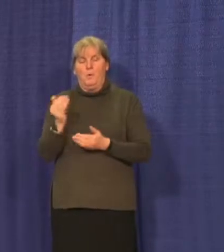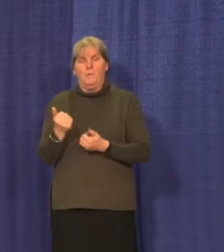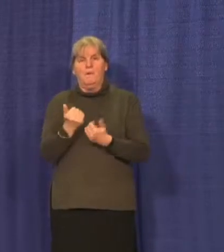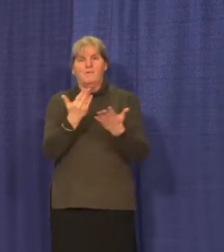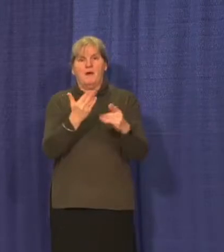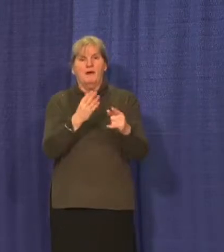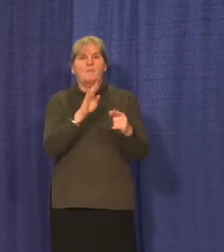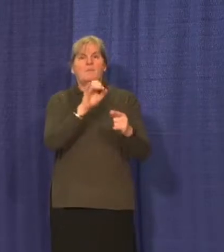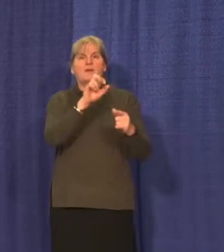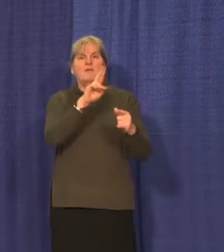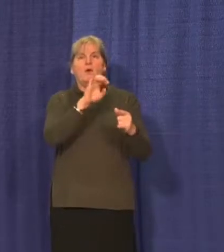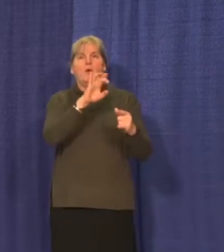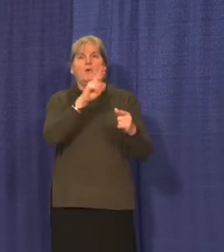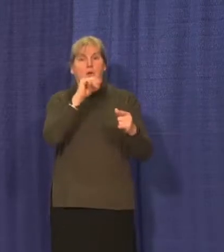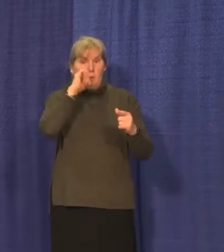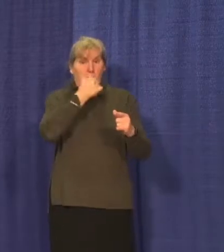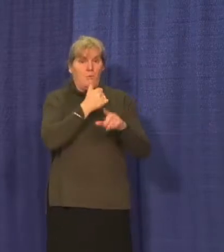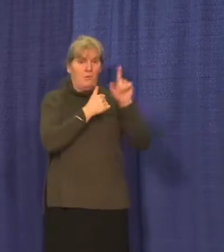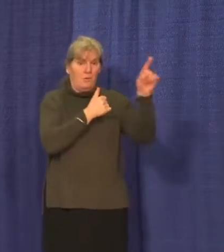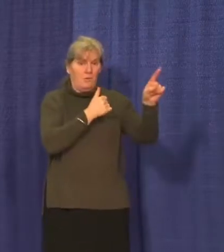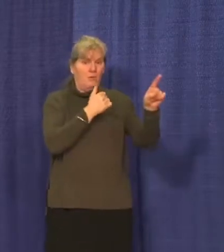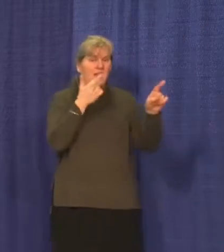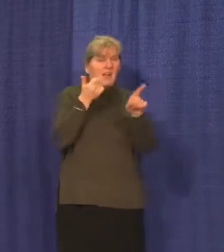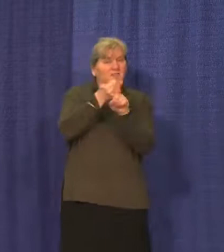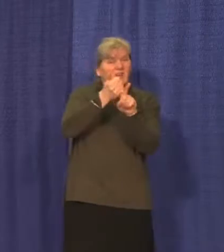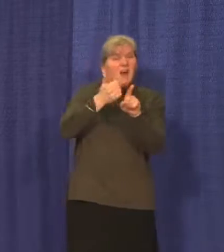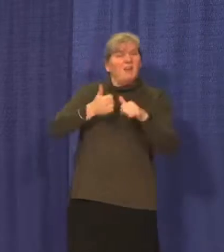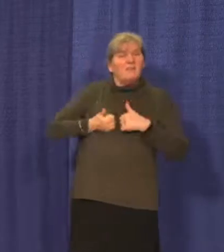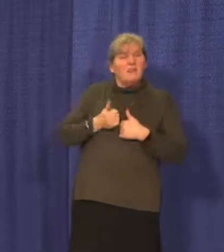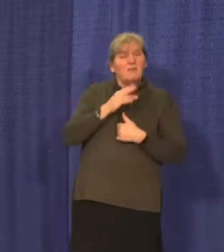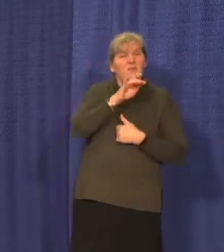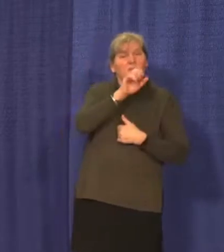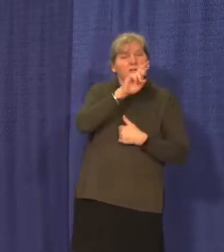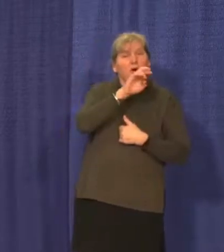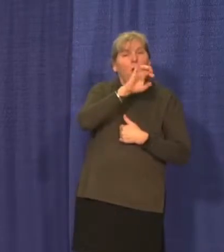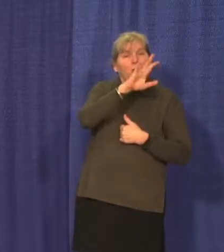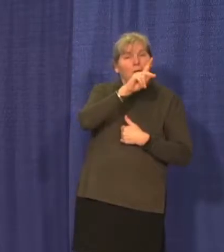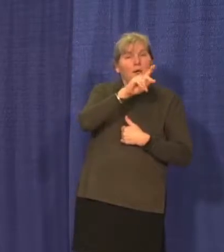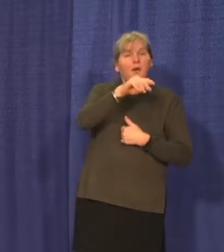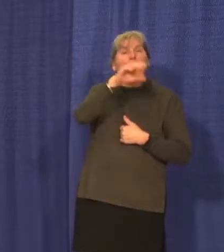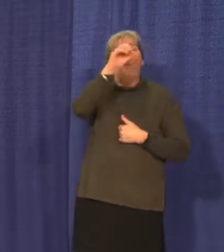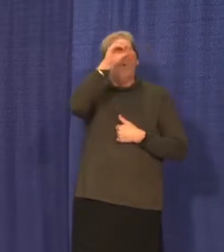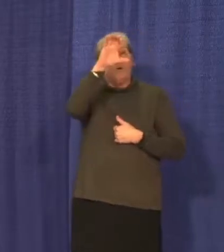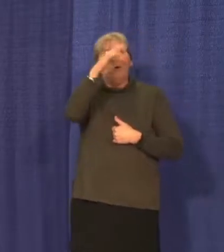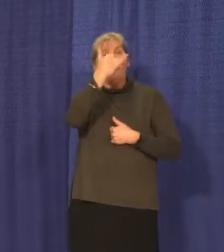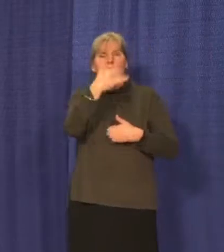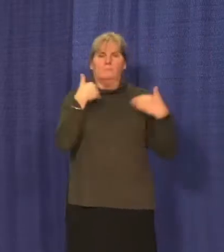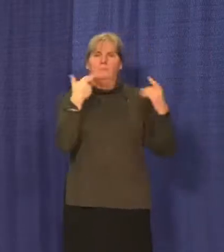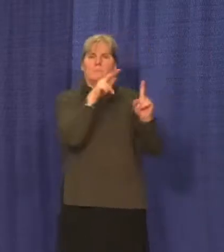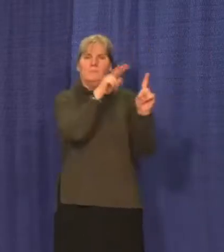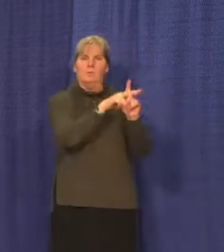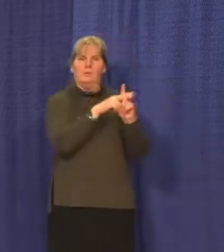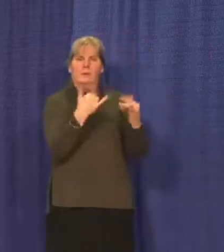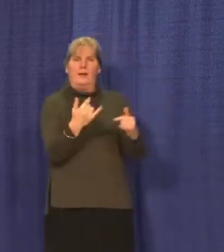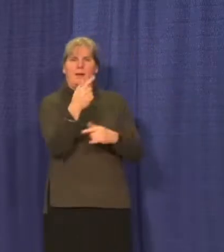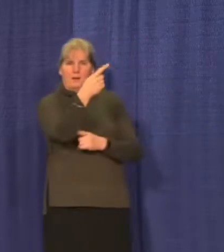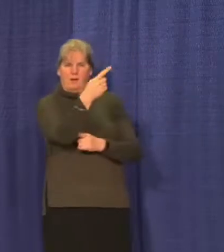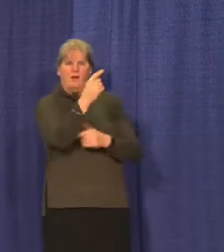Creek tomorrow. If you're living in old Crow org Beaver Creek, sign up for your appointment right now.